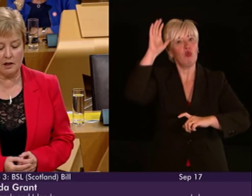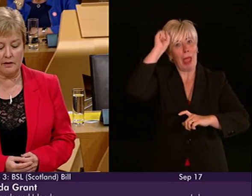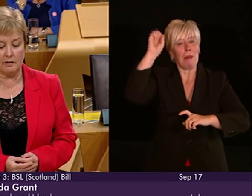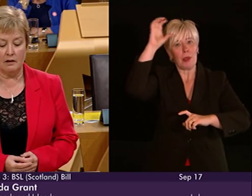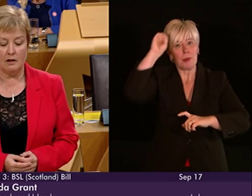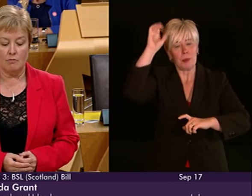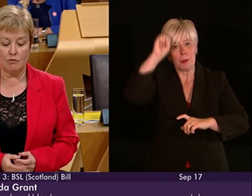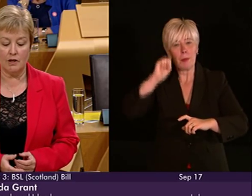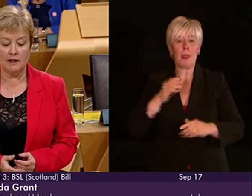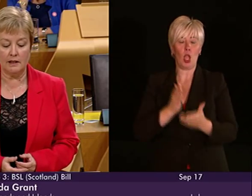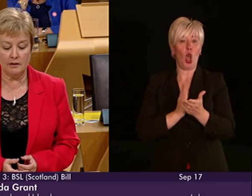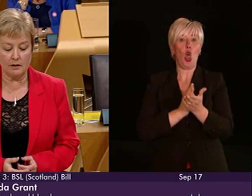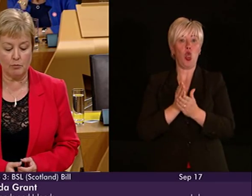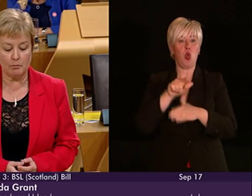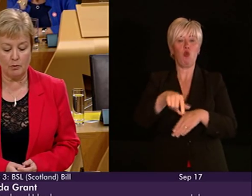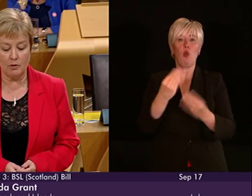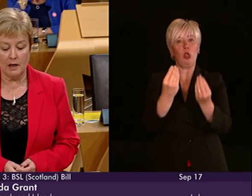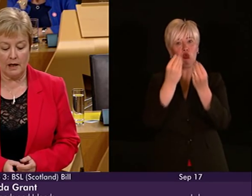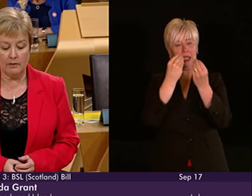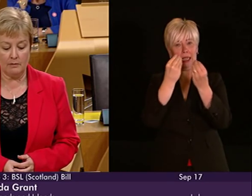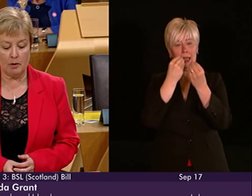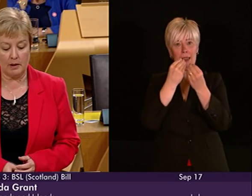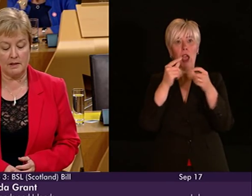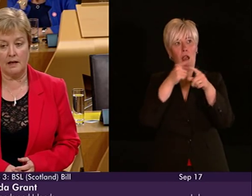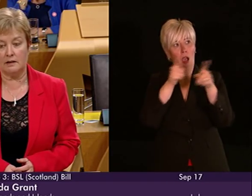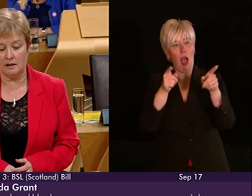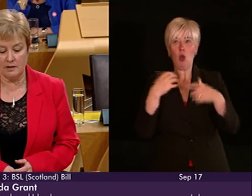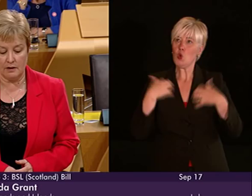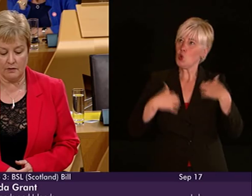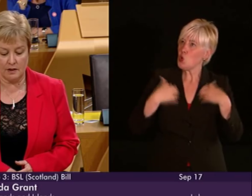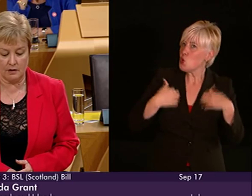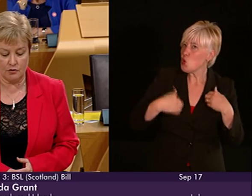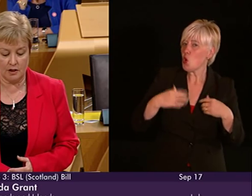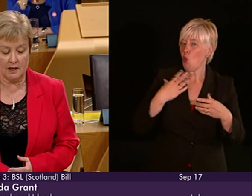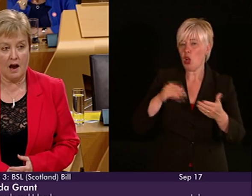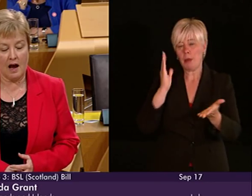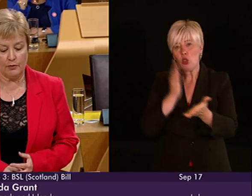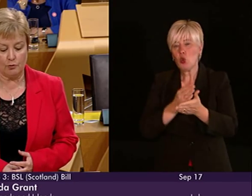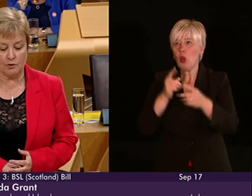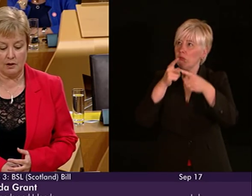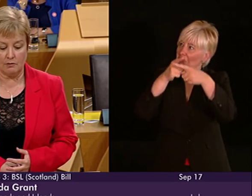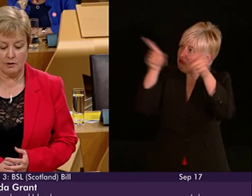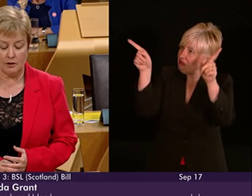union learning was keen for people in the public sector and the service industry to have BSL